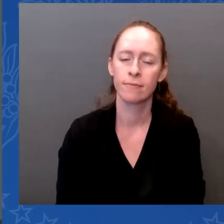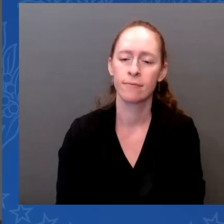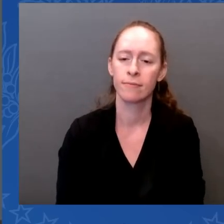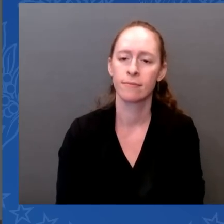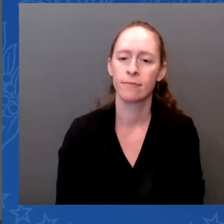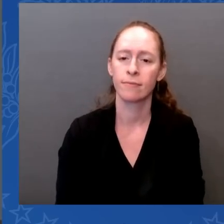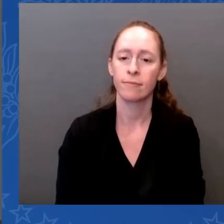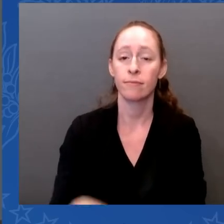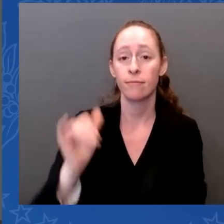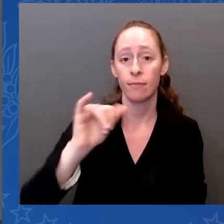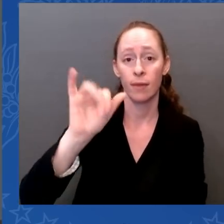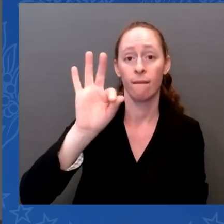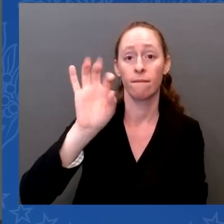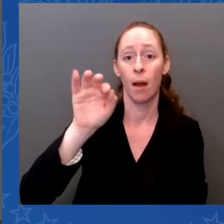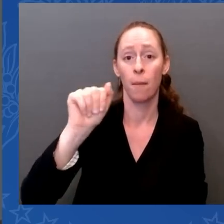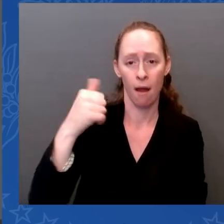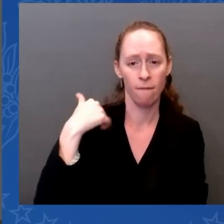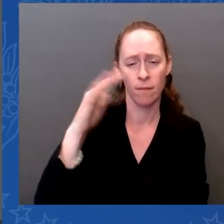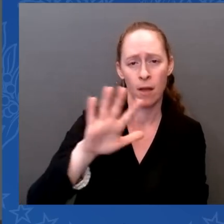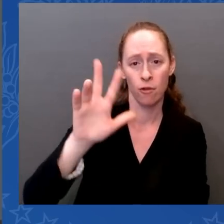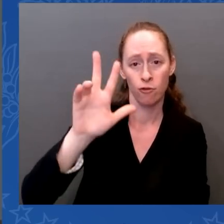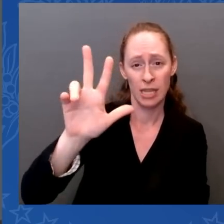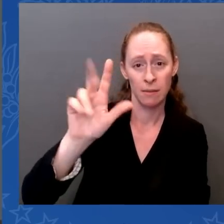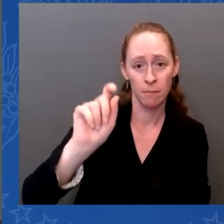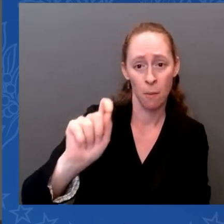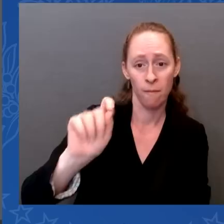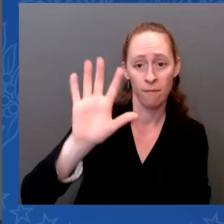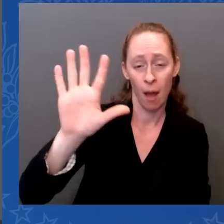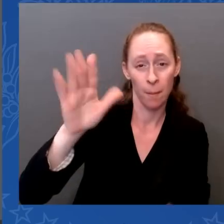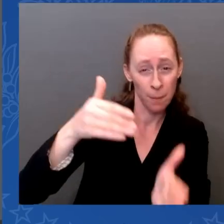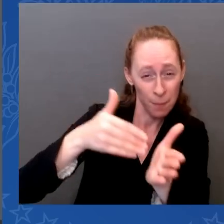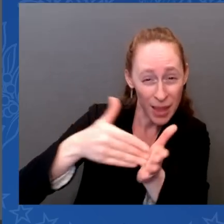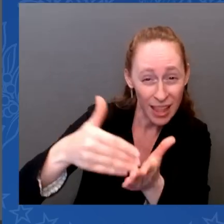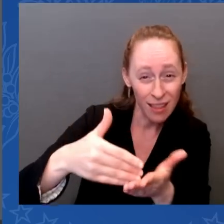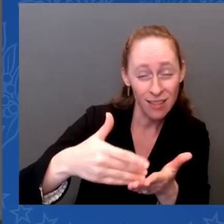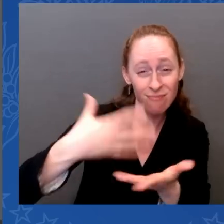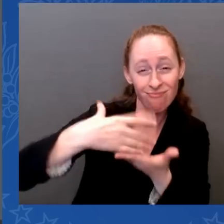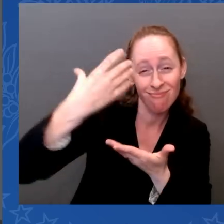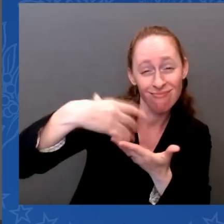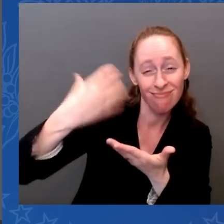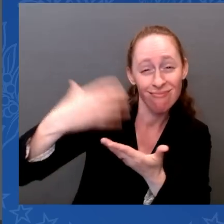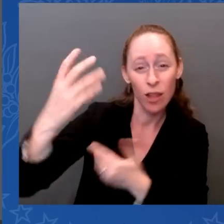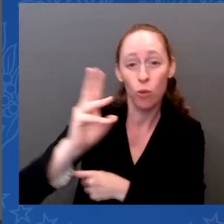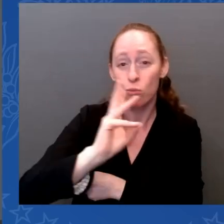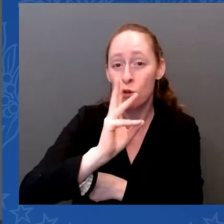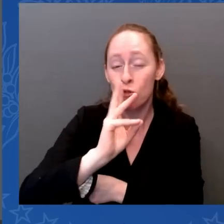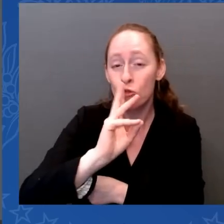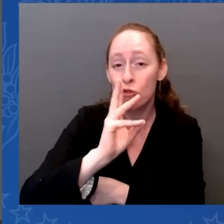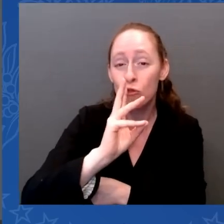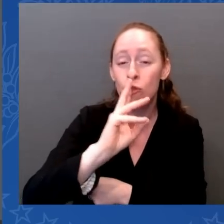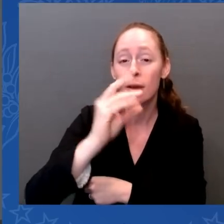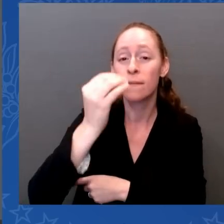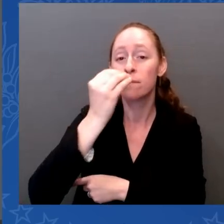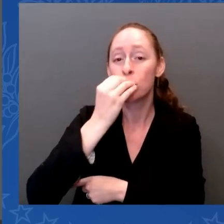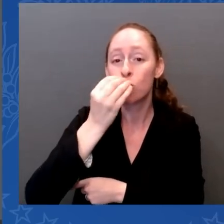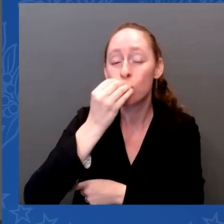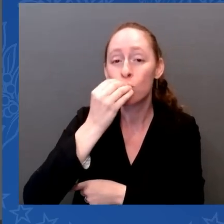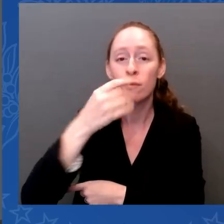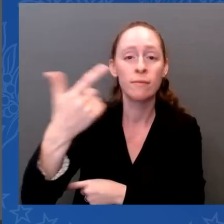3.7 million meals, and hundreds of generators. I just spoke this morning with the areas that'll likely be hit --